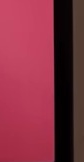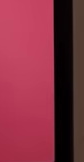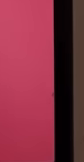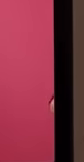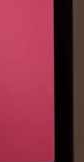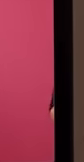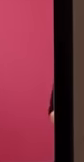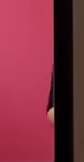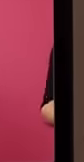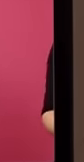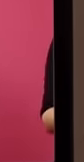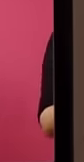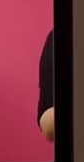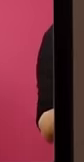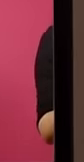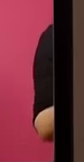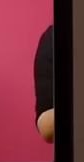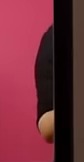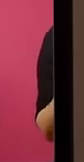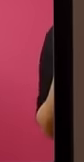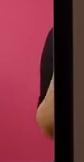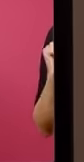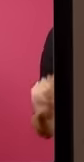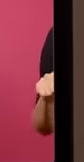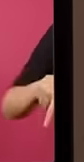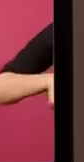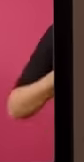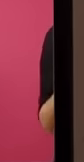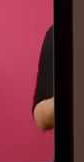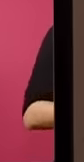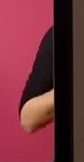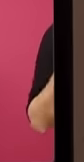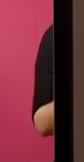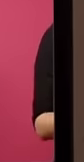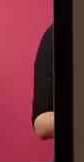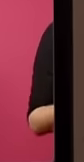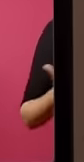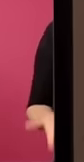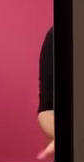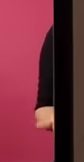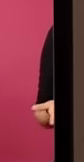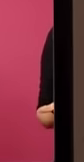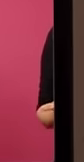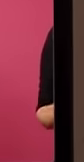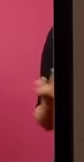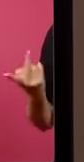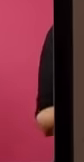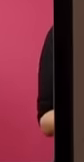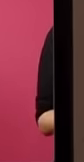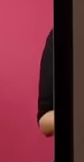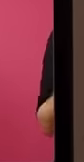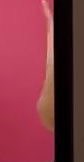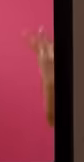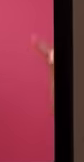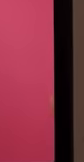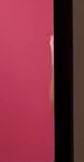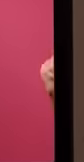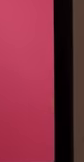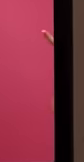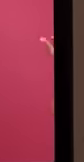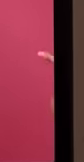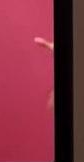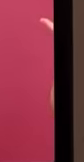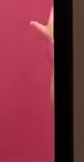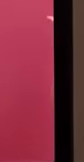by the 4t 12 years Manuel Velasco and now Rutilio Escandón the 4t 2 years ago it did not exist eh No but but